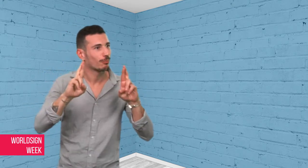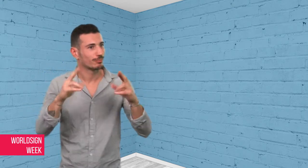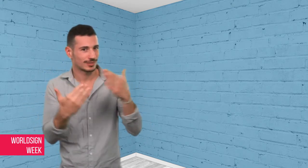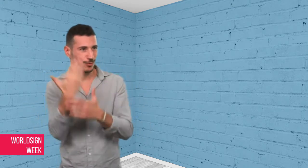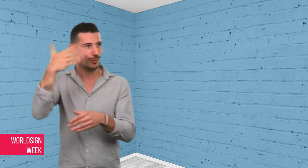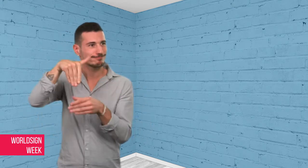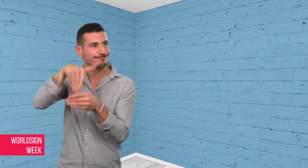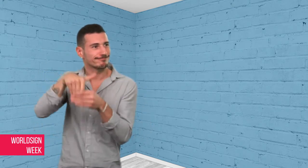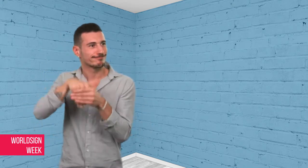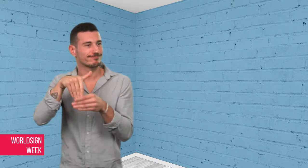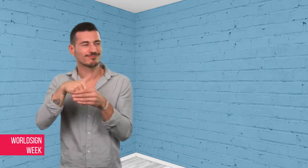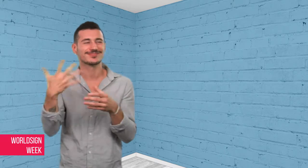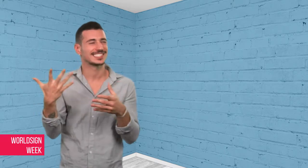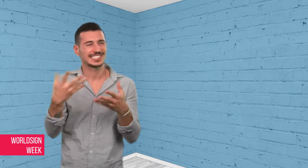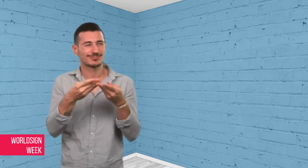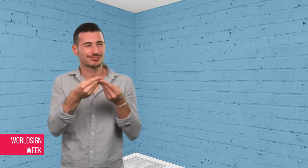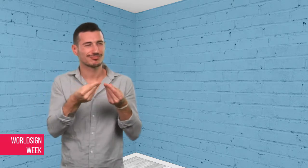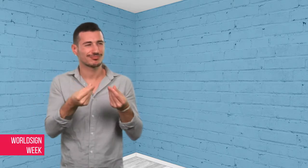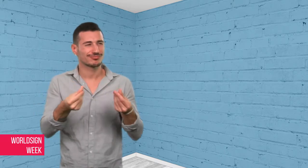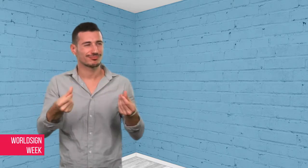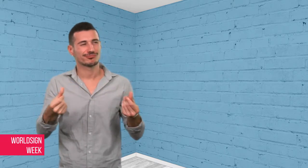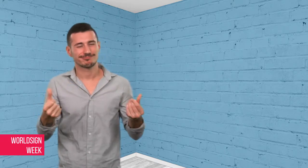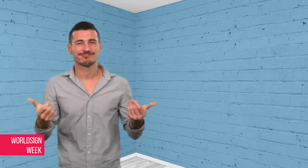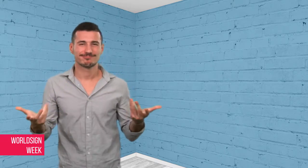recall is fading.